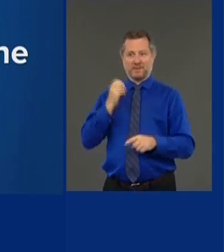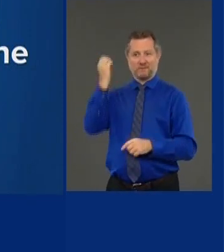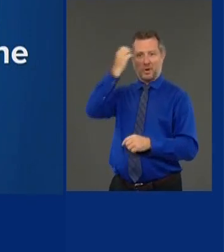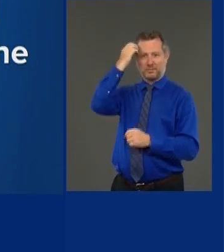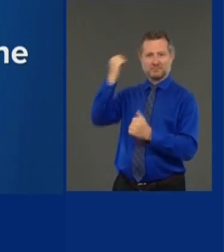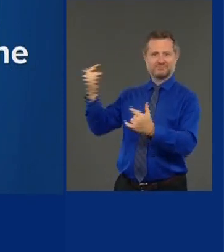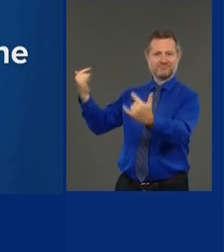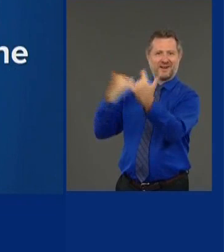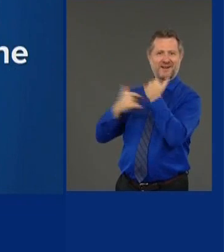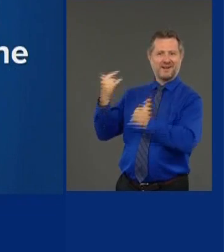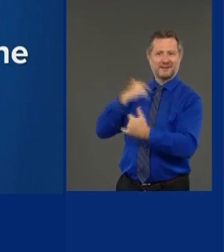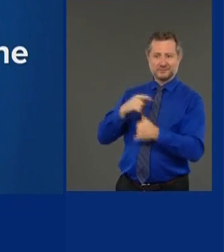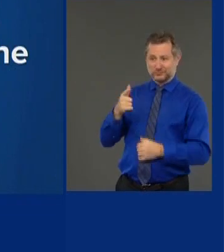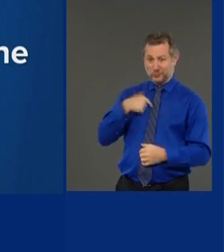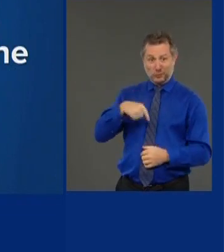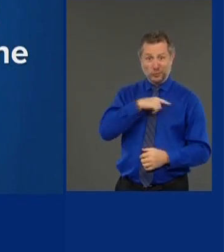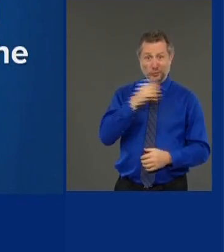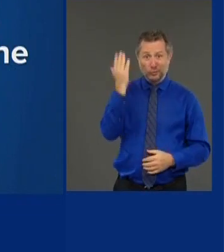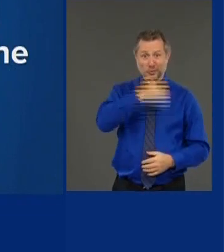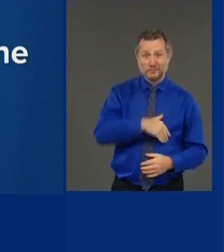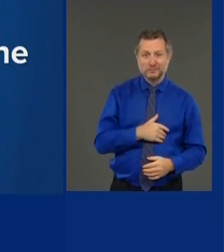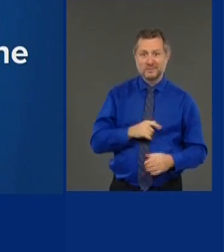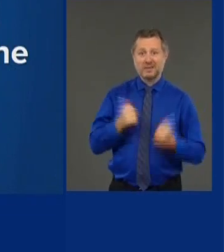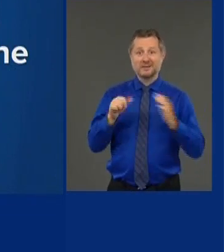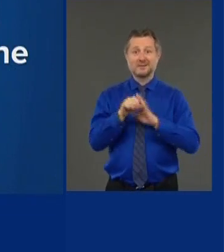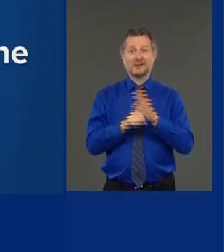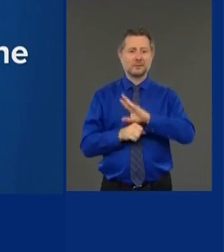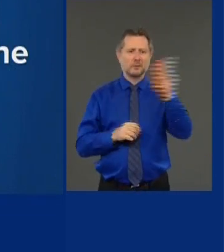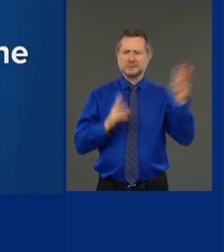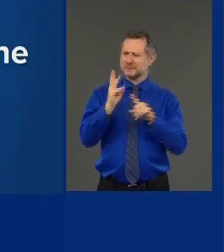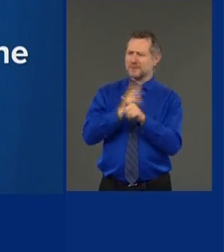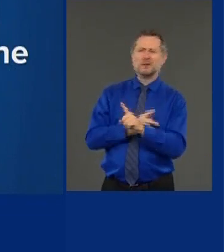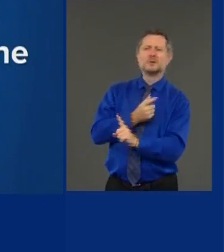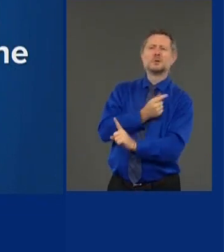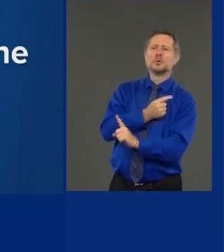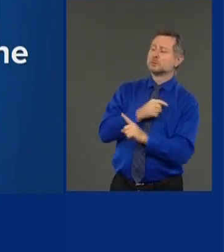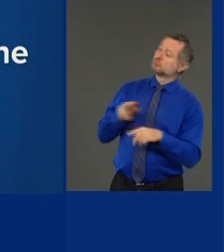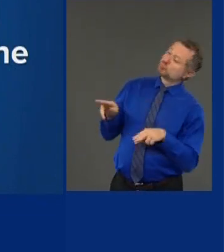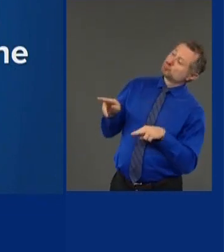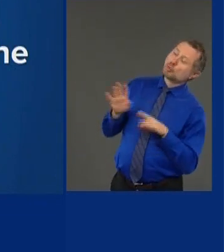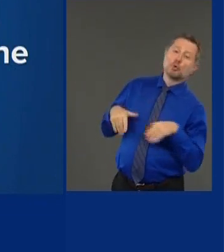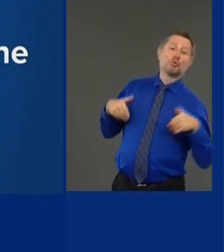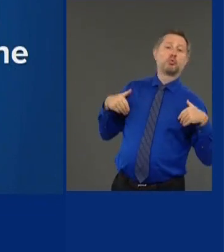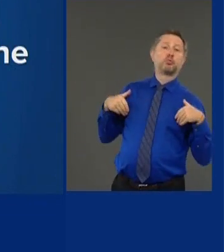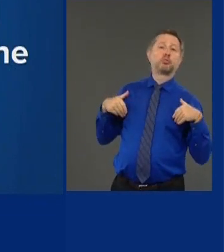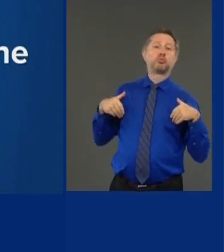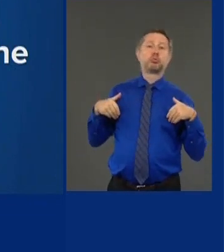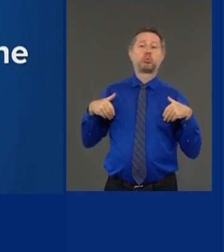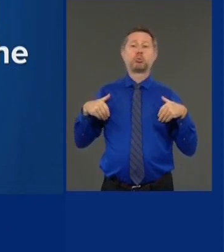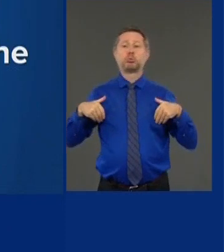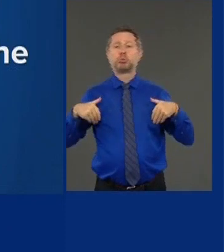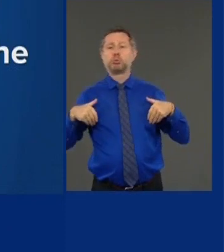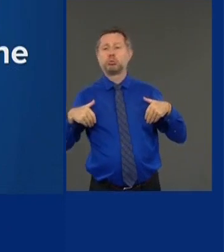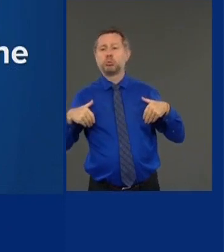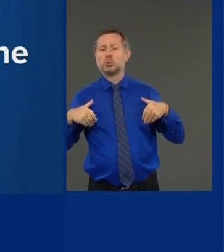WEEKS! WE WERE AMBUSHED BECAUSE THE VIRUS CAME FROM EUROPE AND NOBODY TOLD US. THESE OTHER STATES HAD SIX